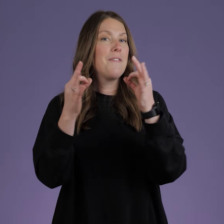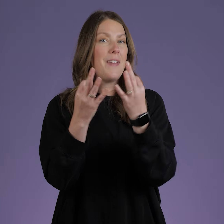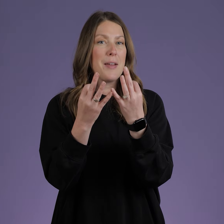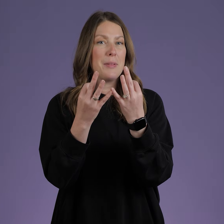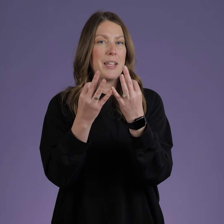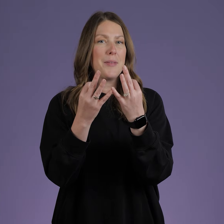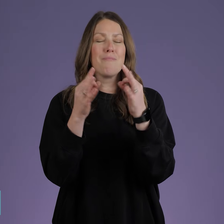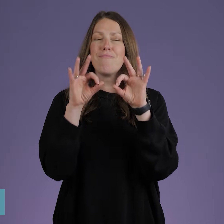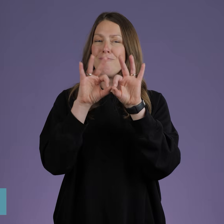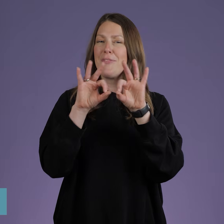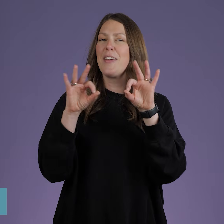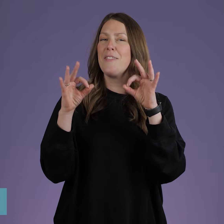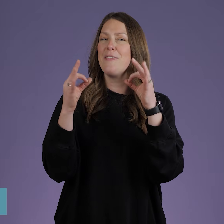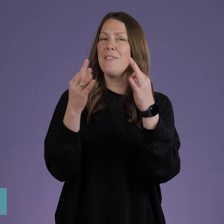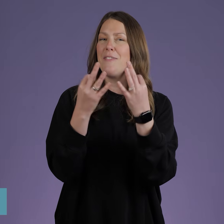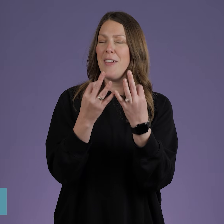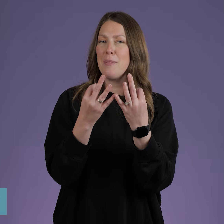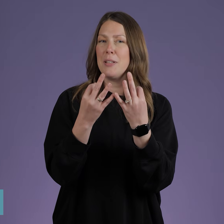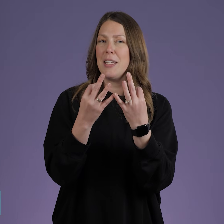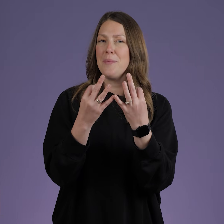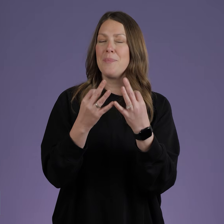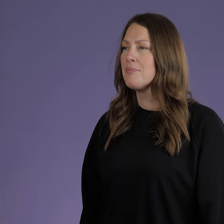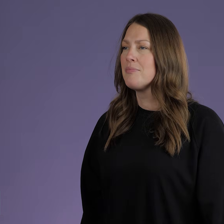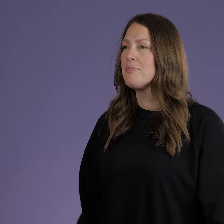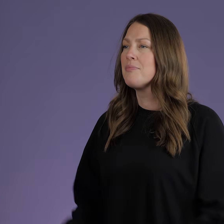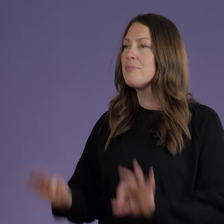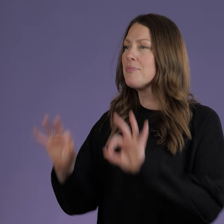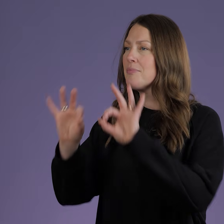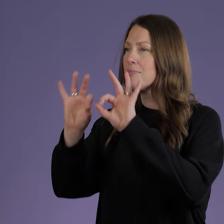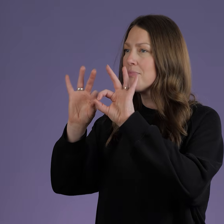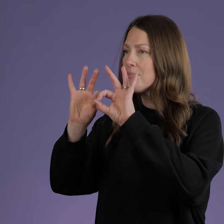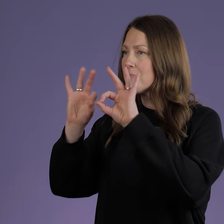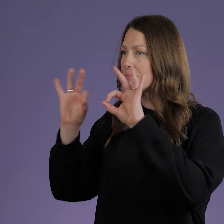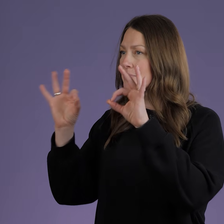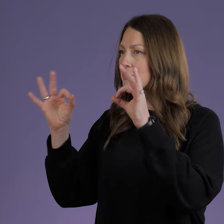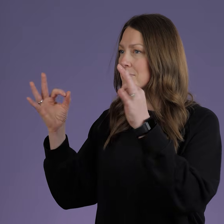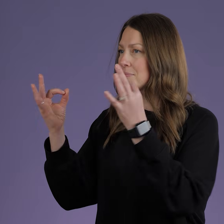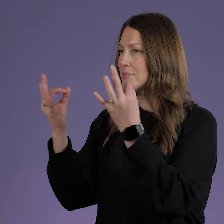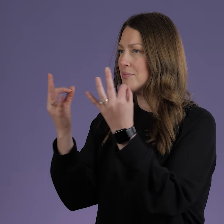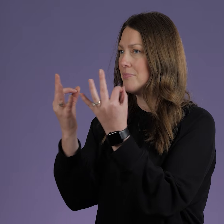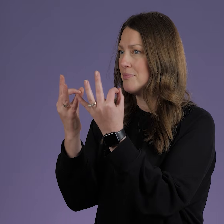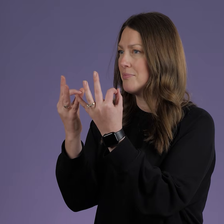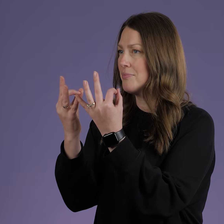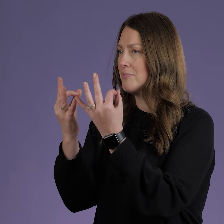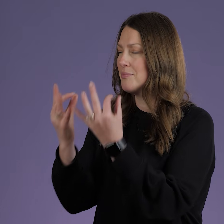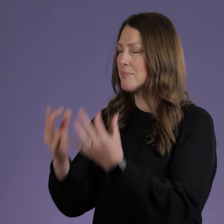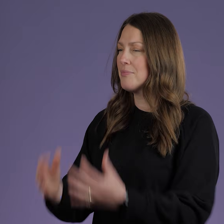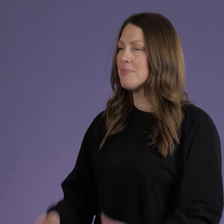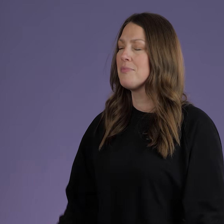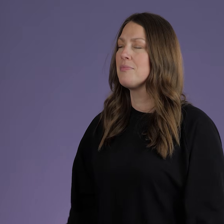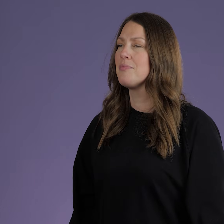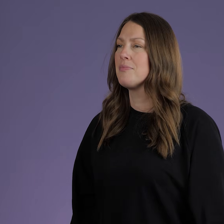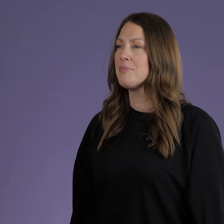Family. It's F-hands making them in a group of people.